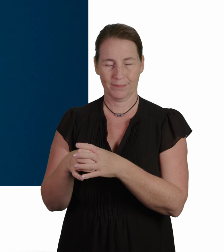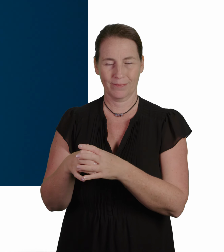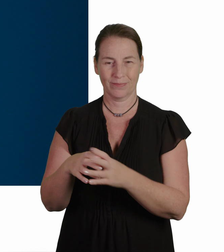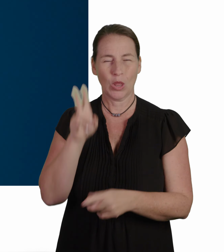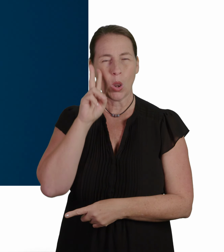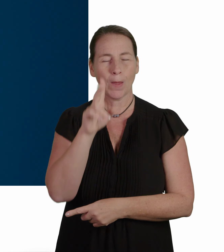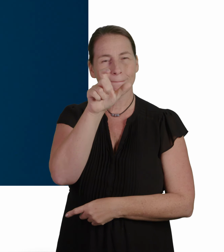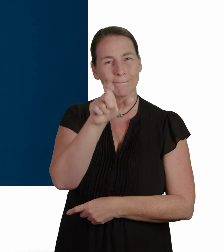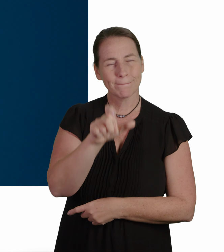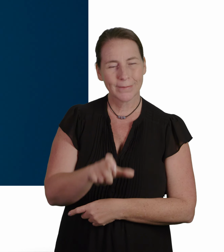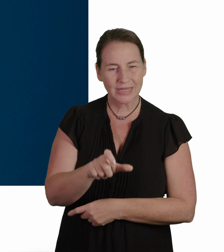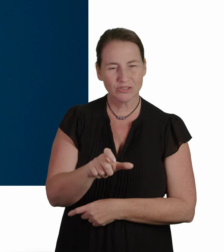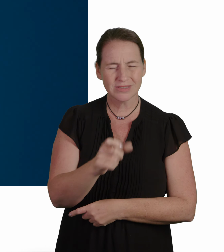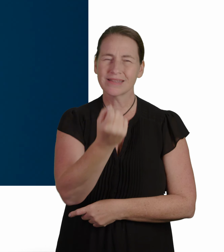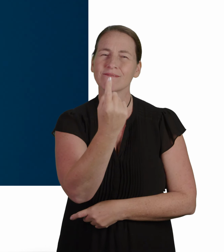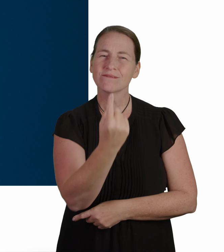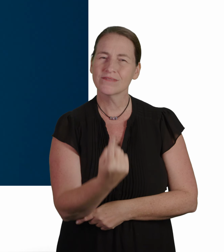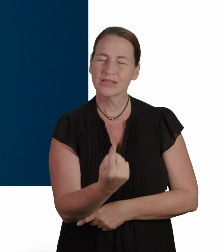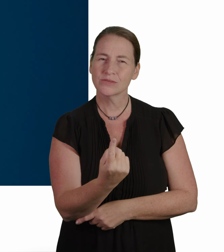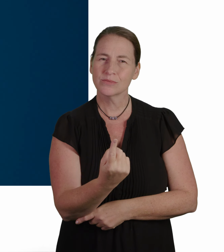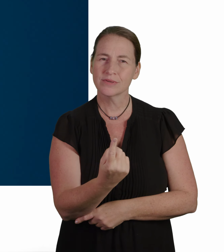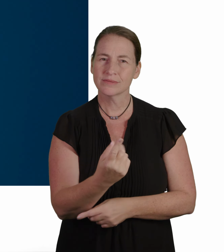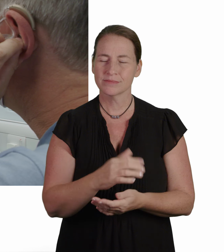We look at each patient individually.